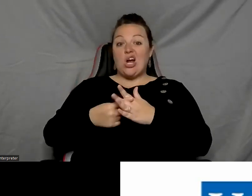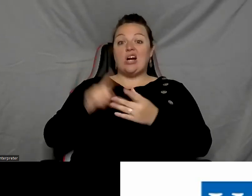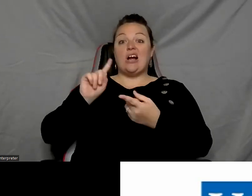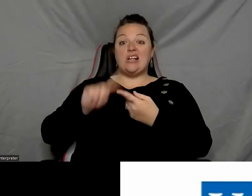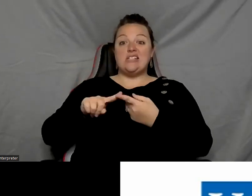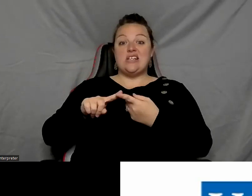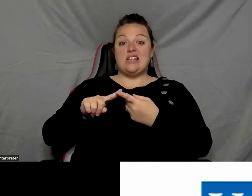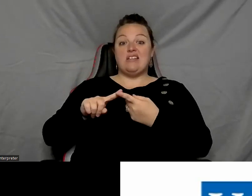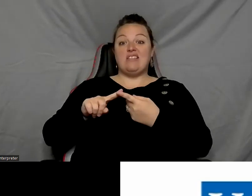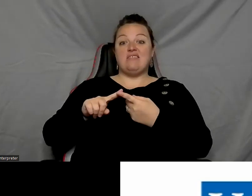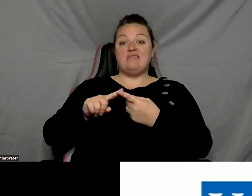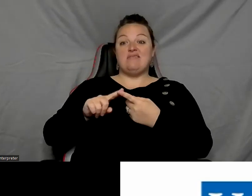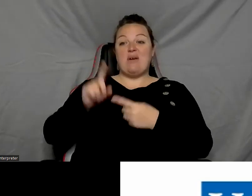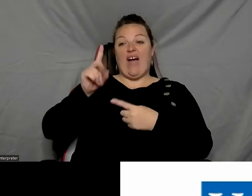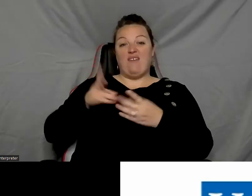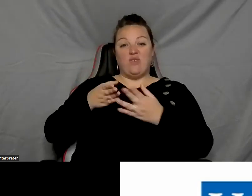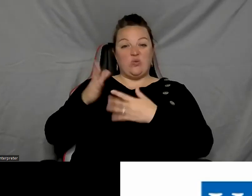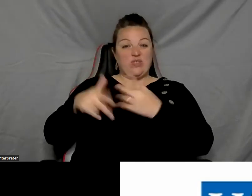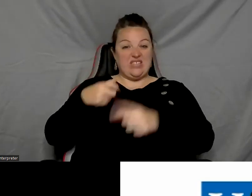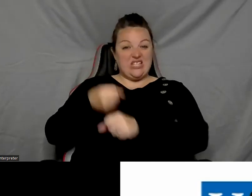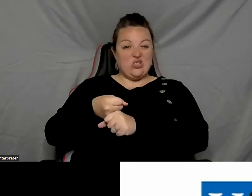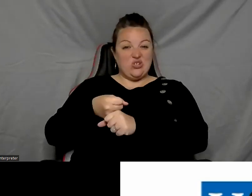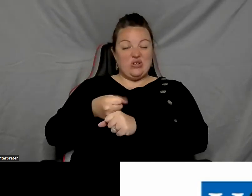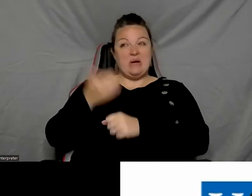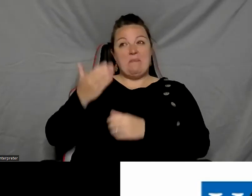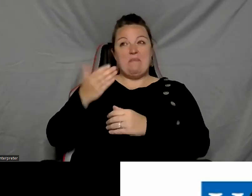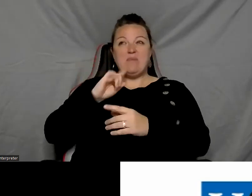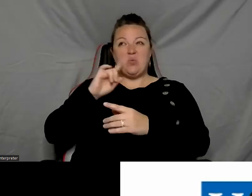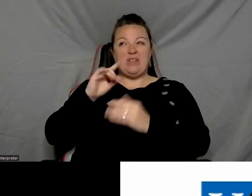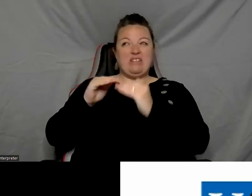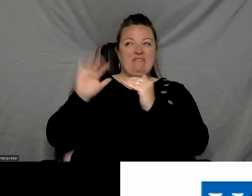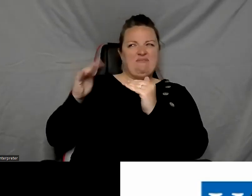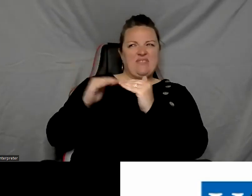about the second half of my fourth grade or maybe even 5th grade year of school. If I